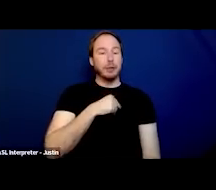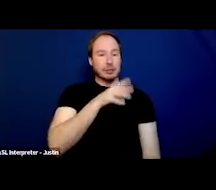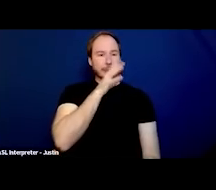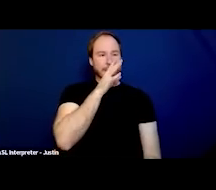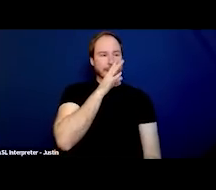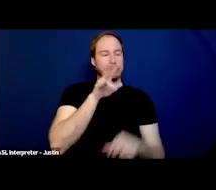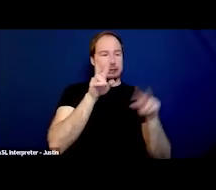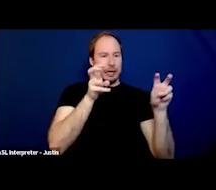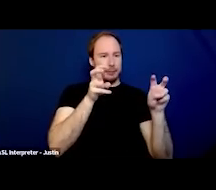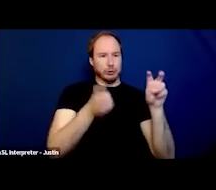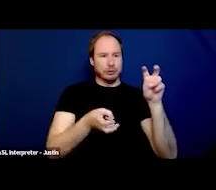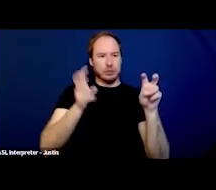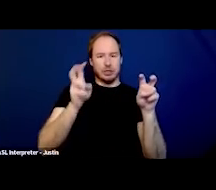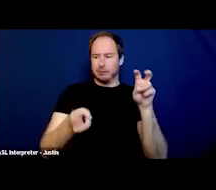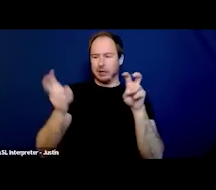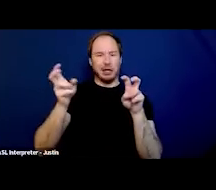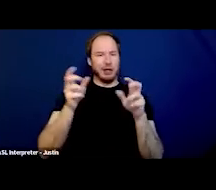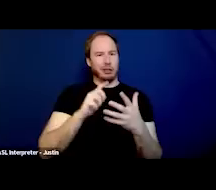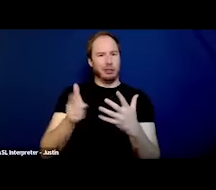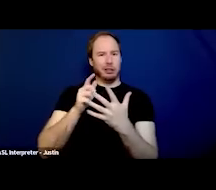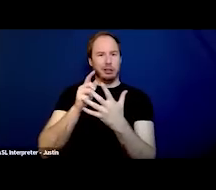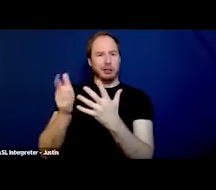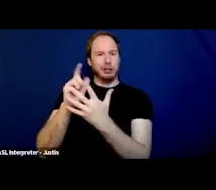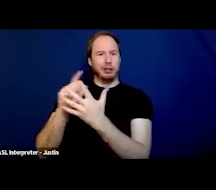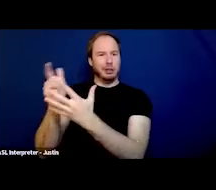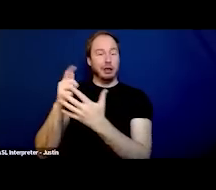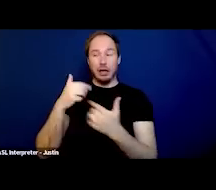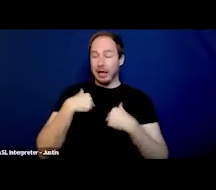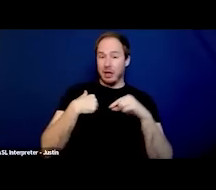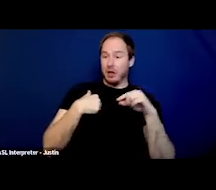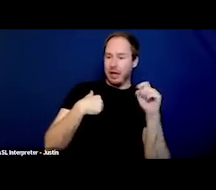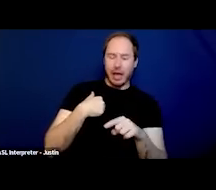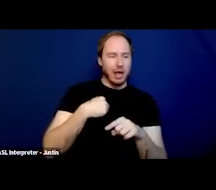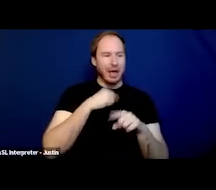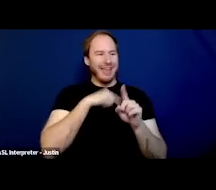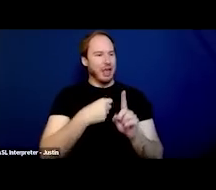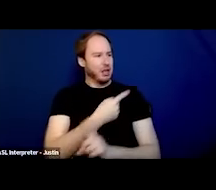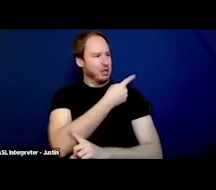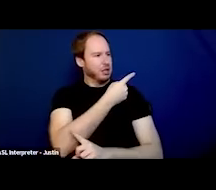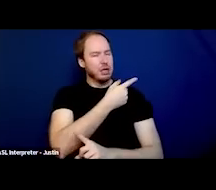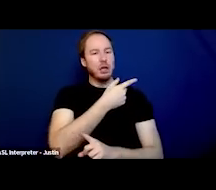or move topic to topic very quickly. They might not answer a questions. They might answer a question